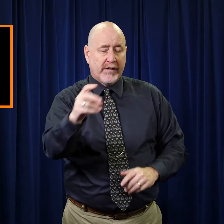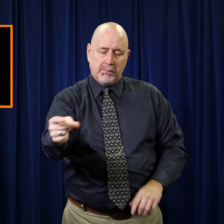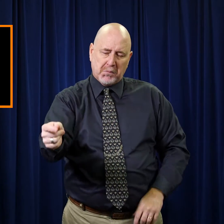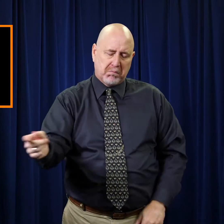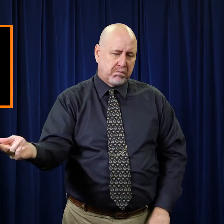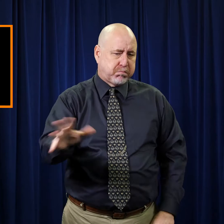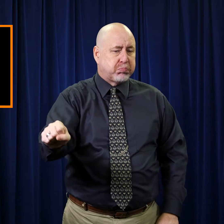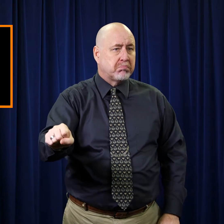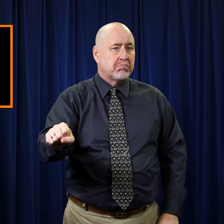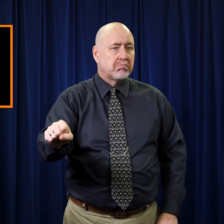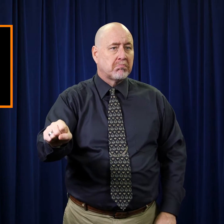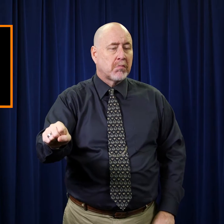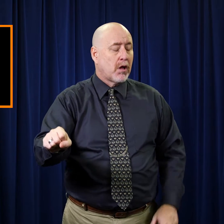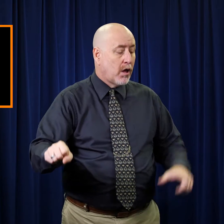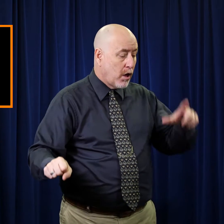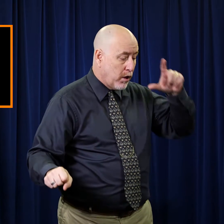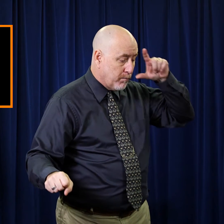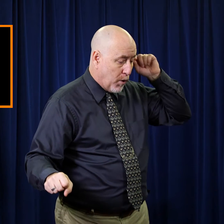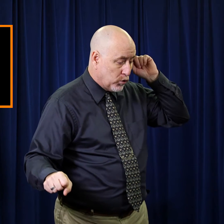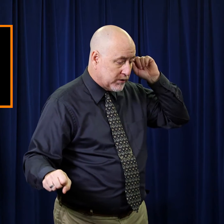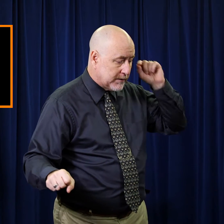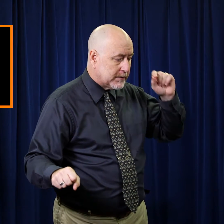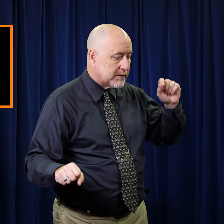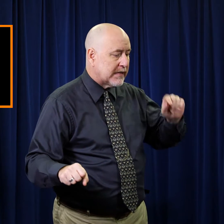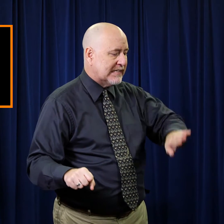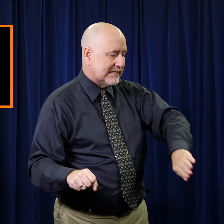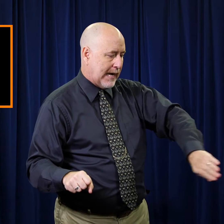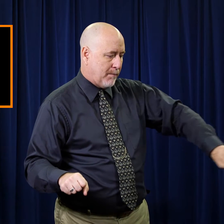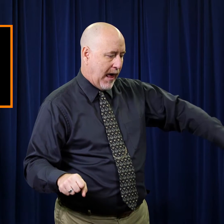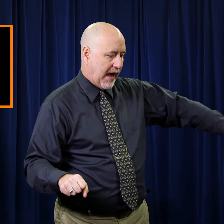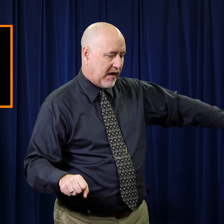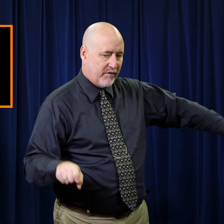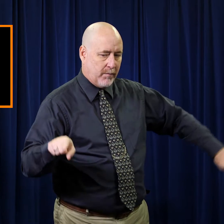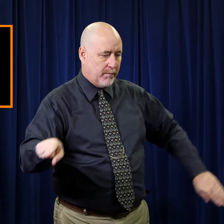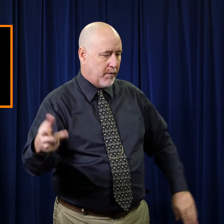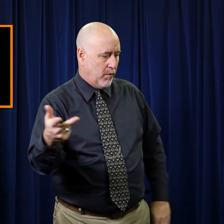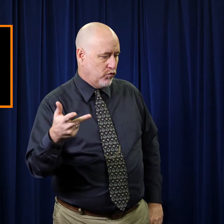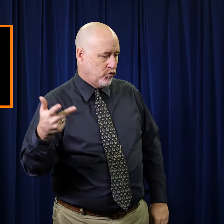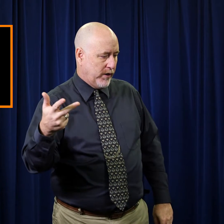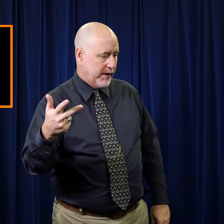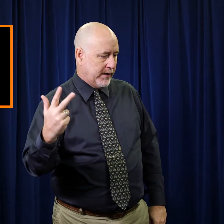250. And then he says, "Moses stand back from Korah, Dathan,